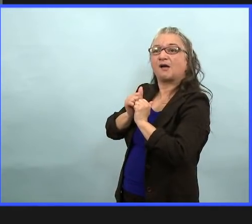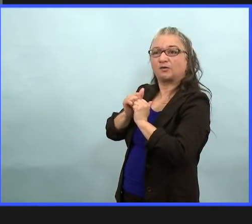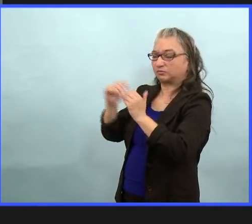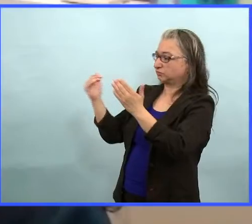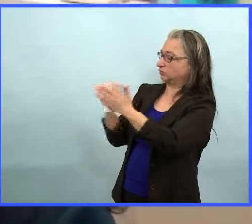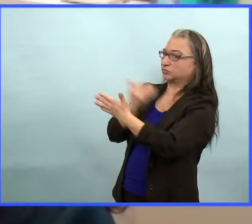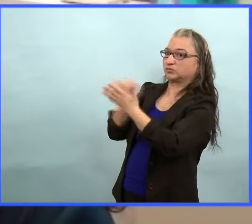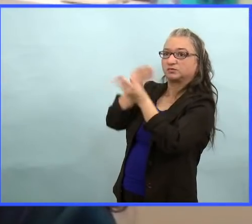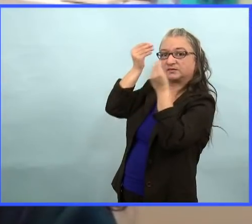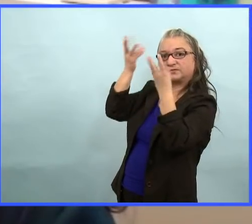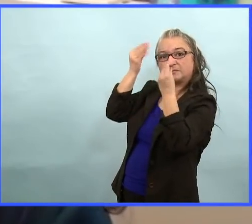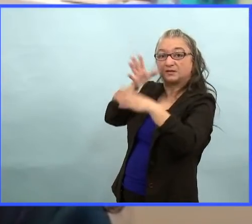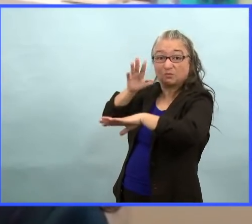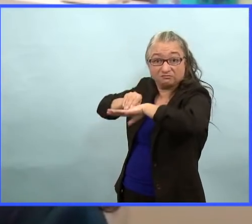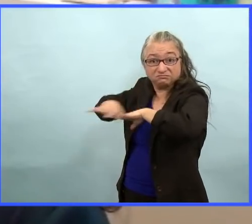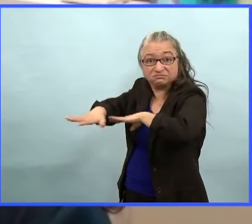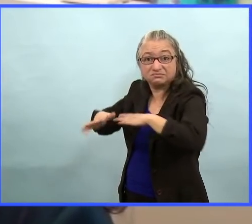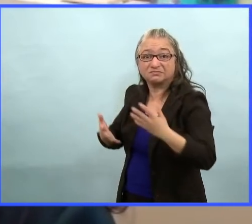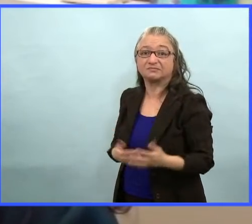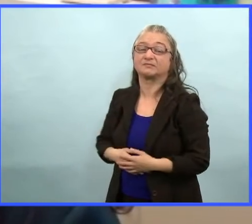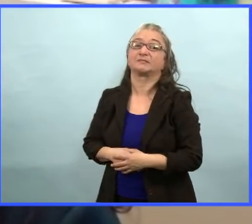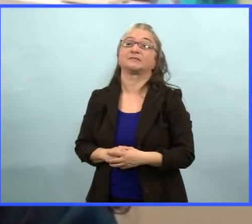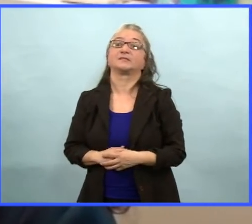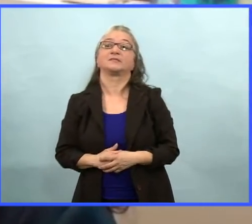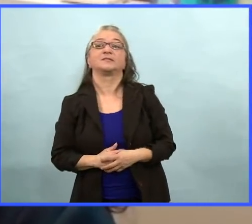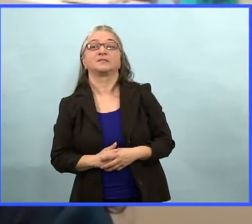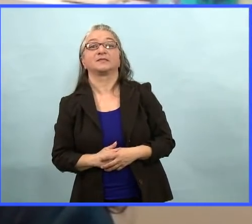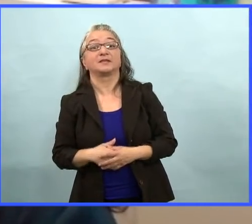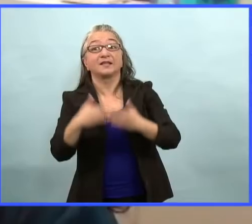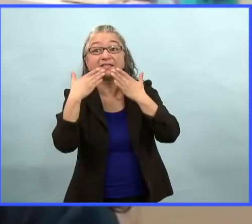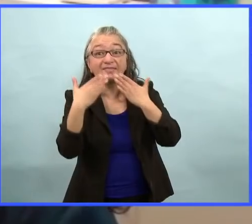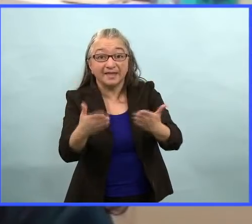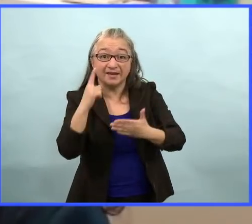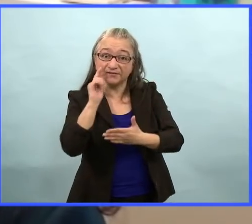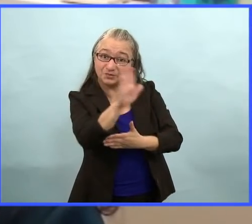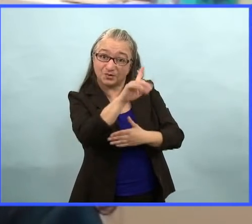thank you for that question and i'll just highlight a couple of the things